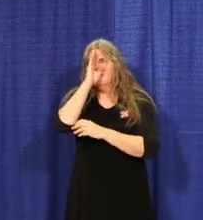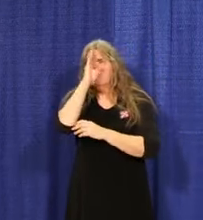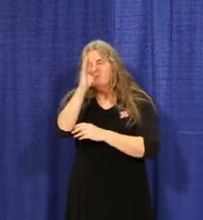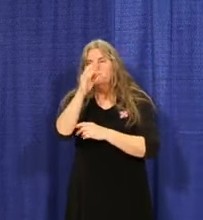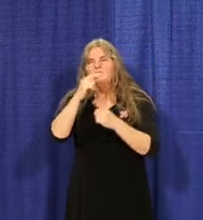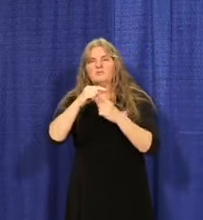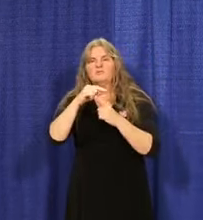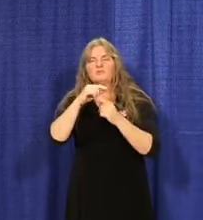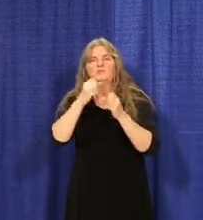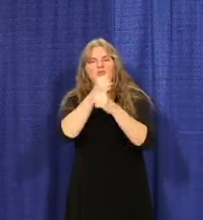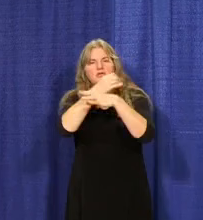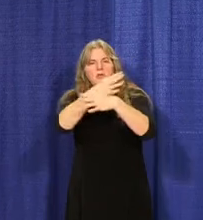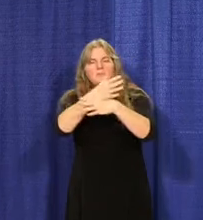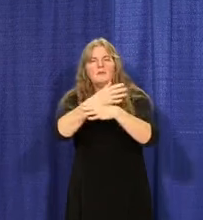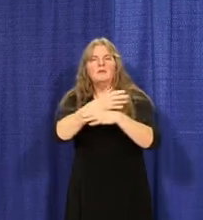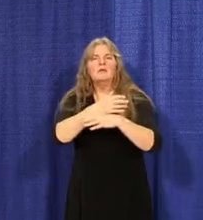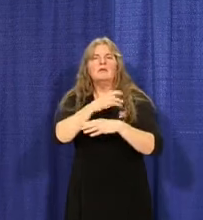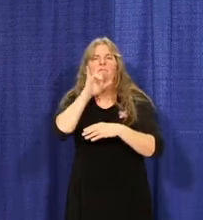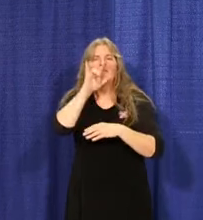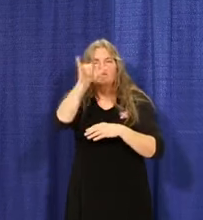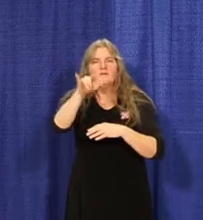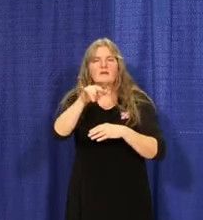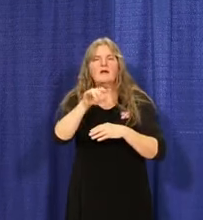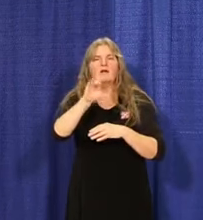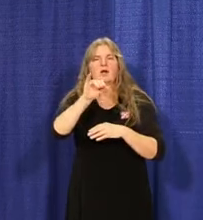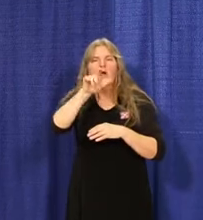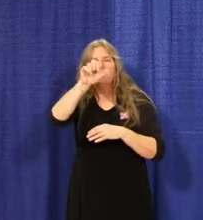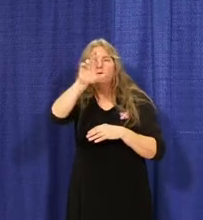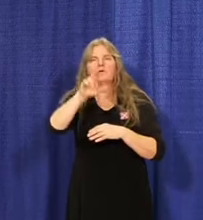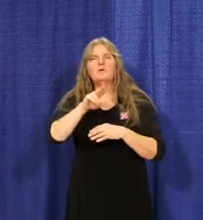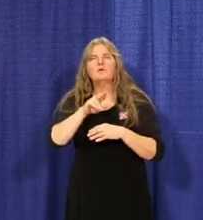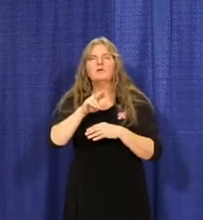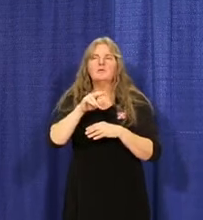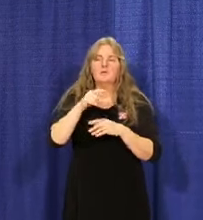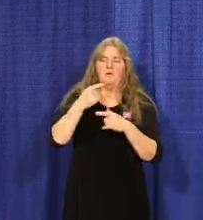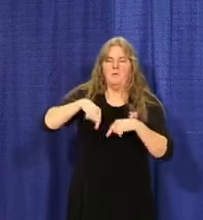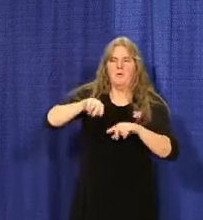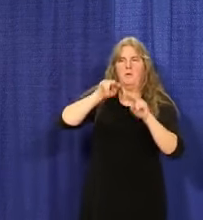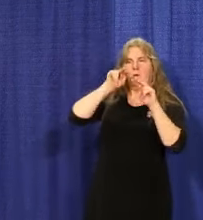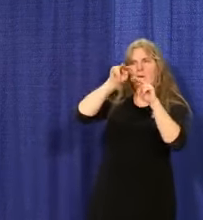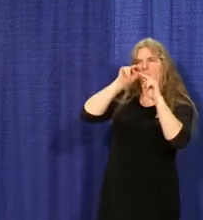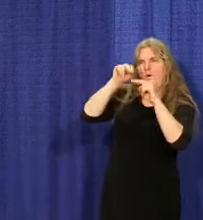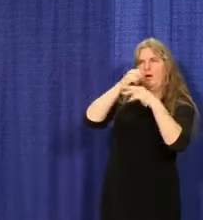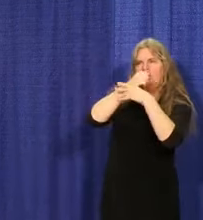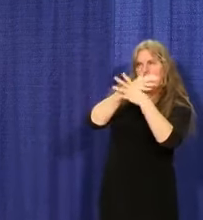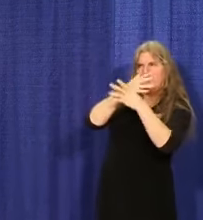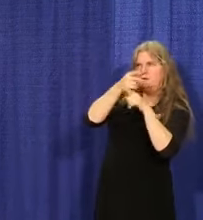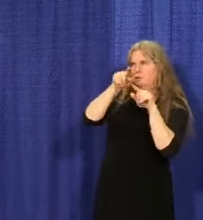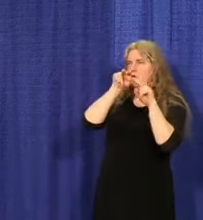watching the numbers, the epidemiology in Germany is something we are keeping track of.